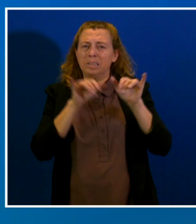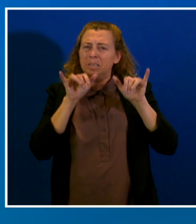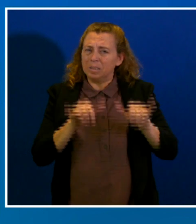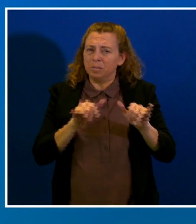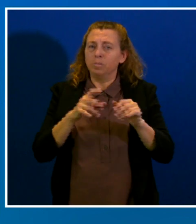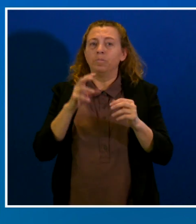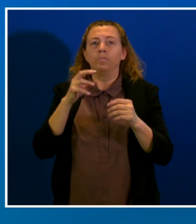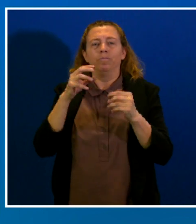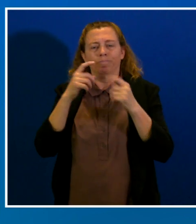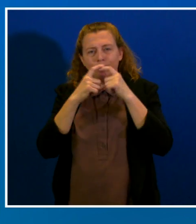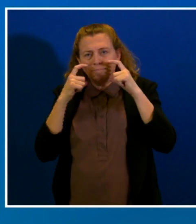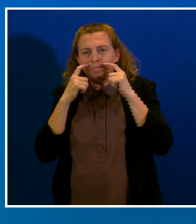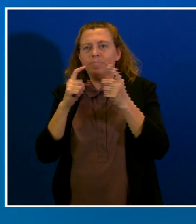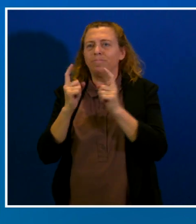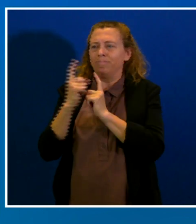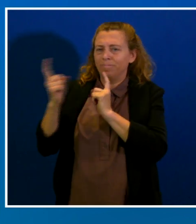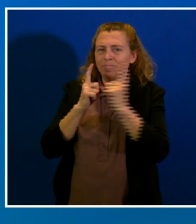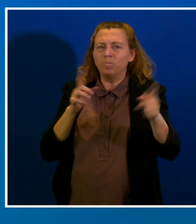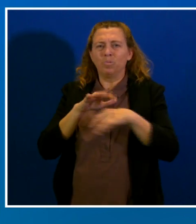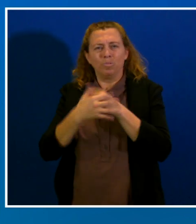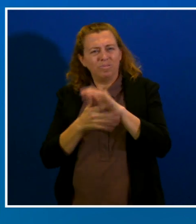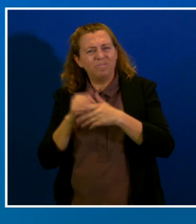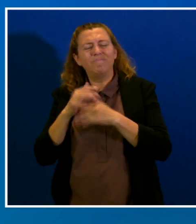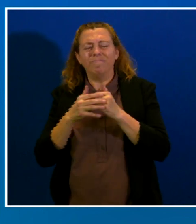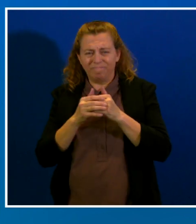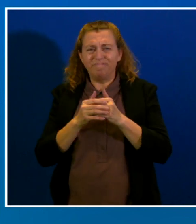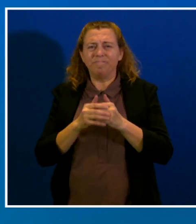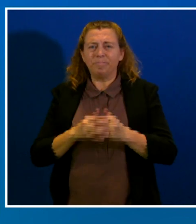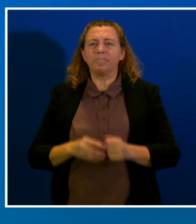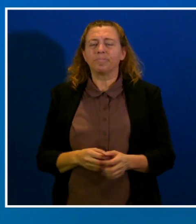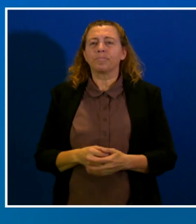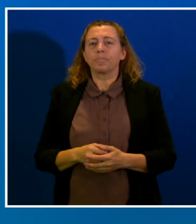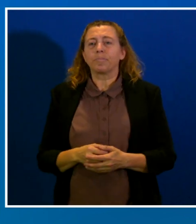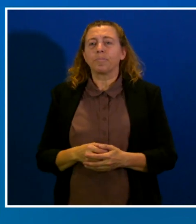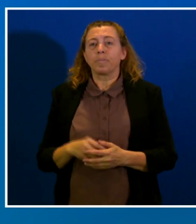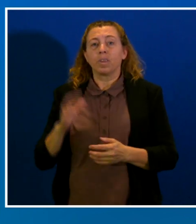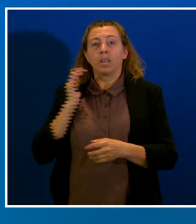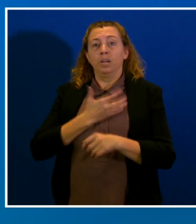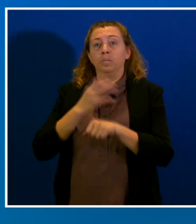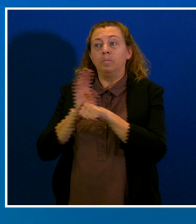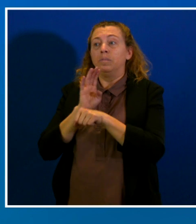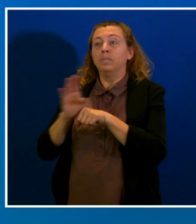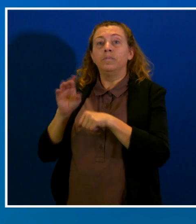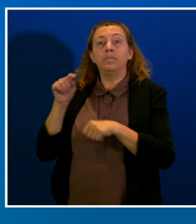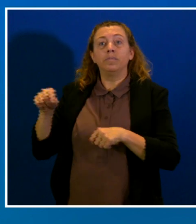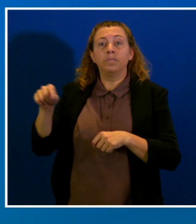restrictions on local businesses and activities, but more importantly, to save lives.